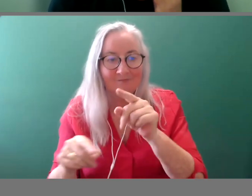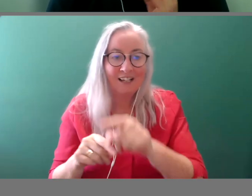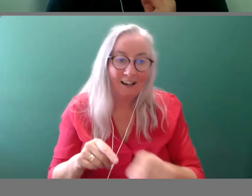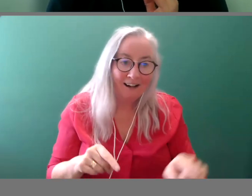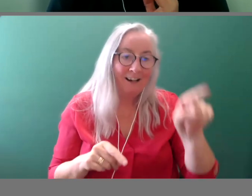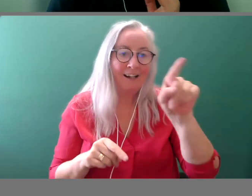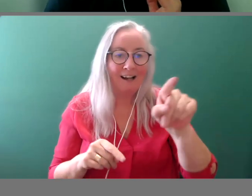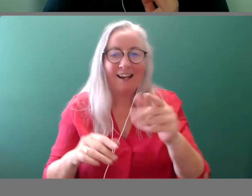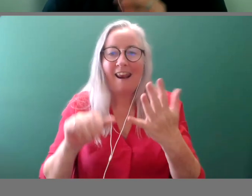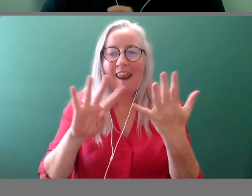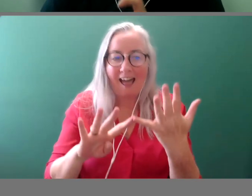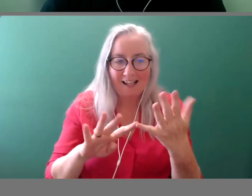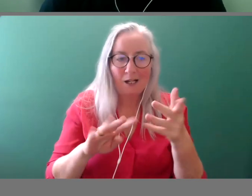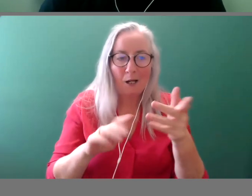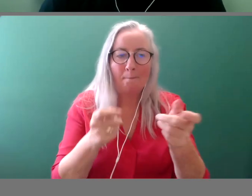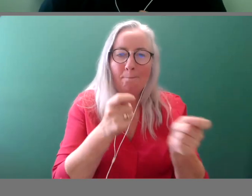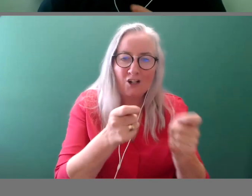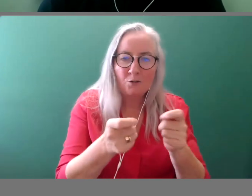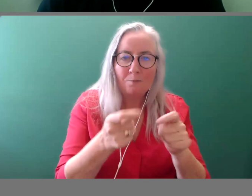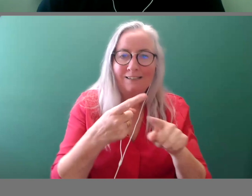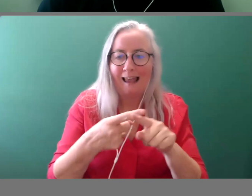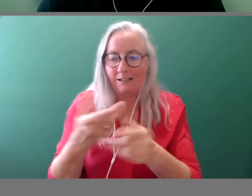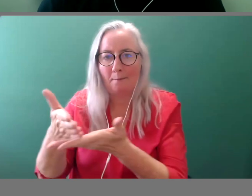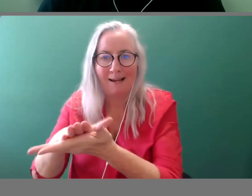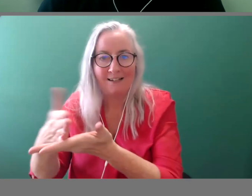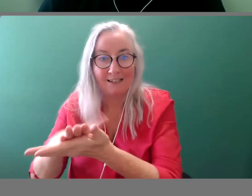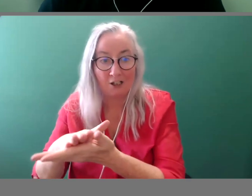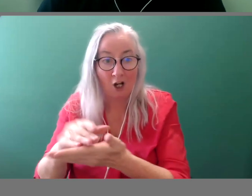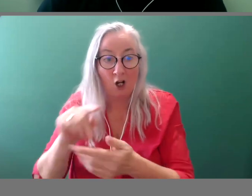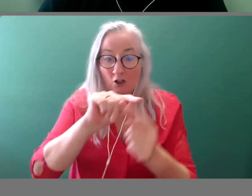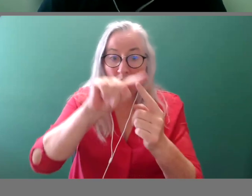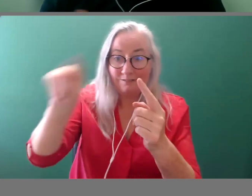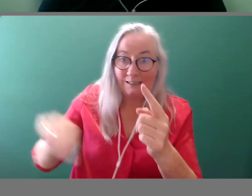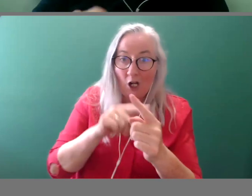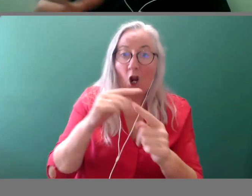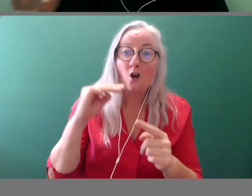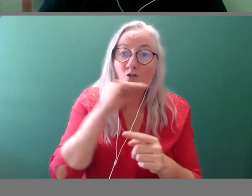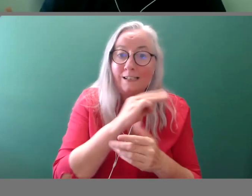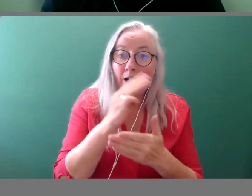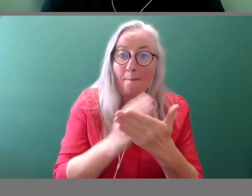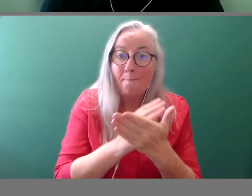is around management and maintenance which is a critical part, not just getting it right in the